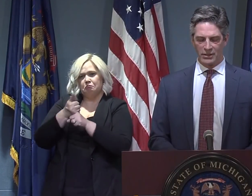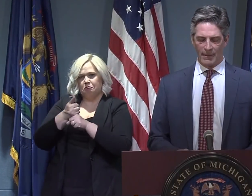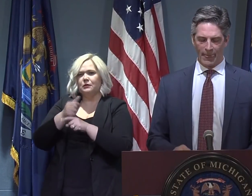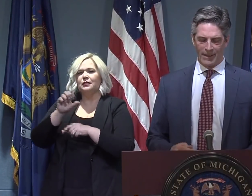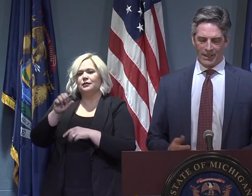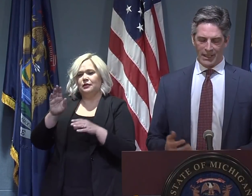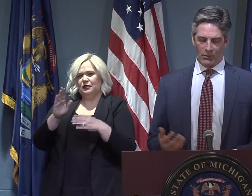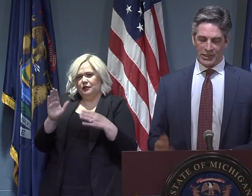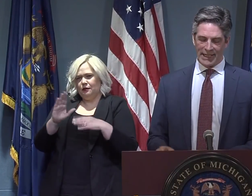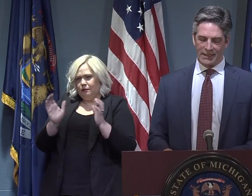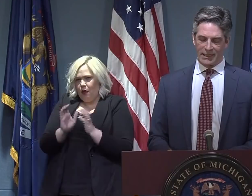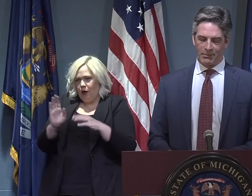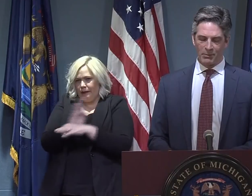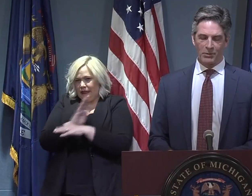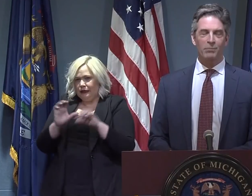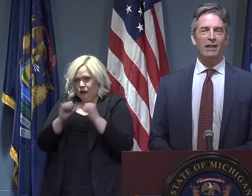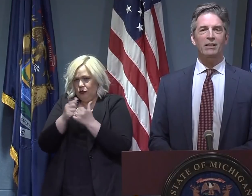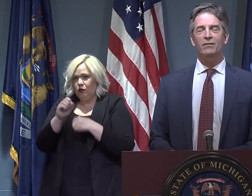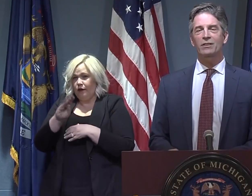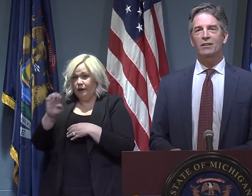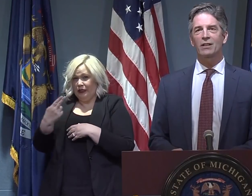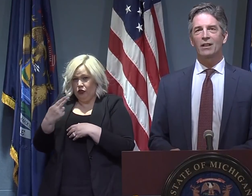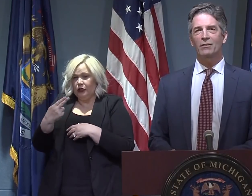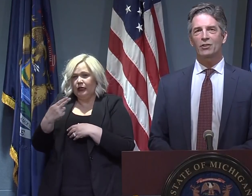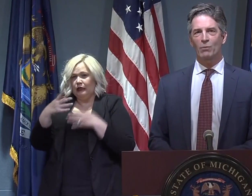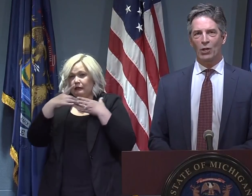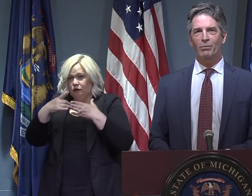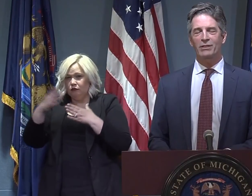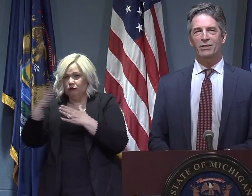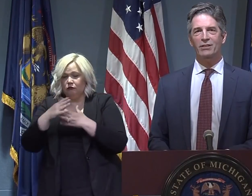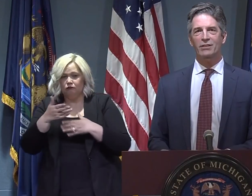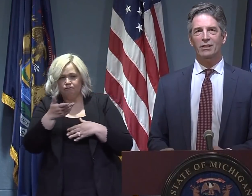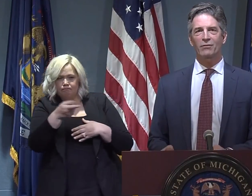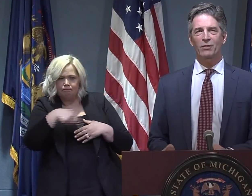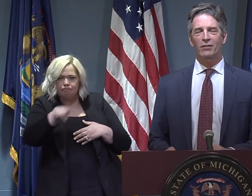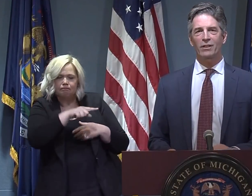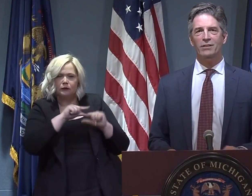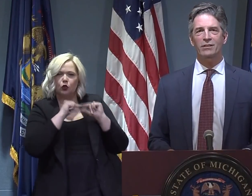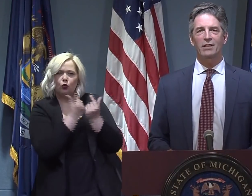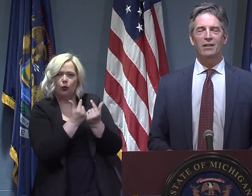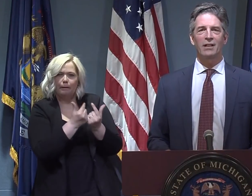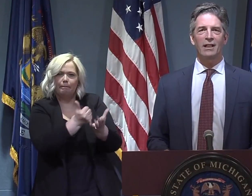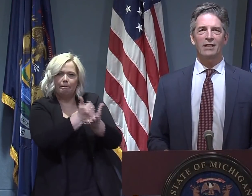OF WORKERS TO OUR GROUP AND THE CHAIRMAN OF THE SMALL BUSINESS ASSOCIATION OF MICHIGAN WAS